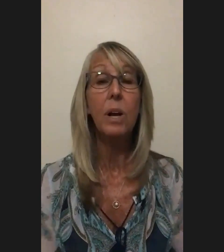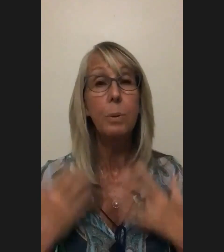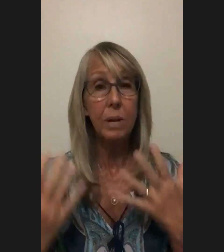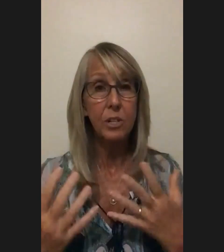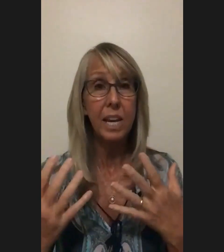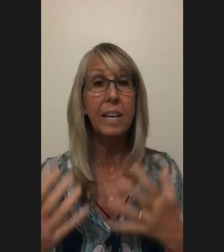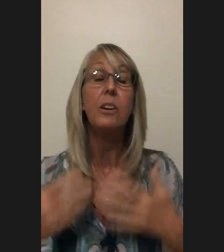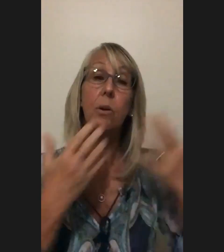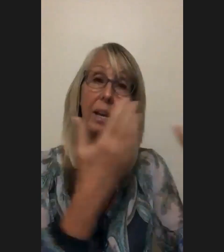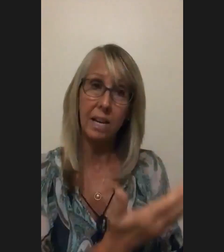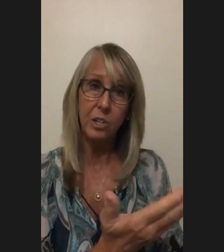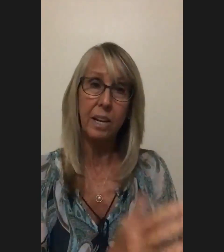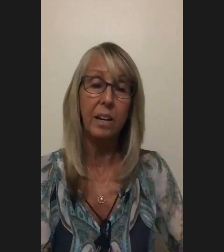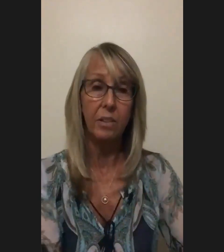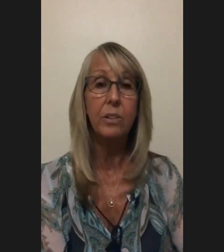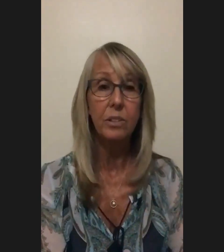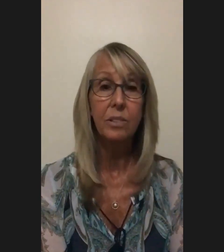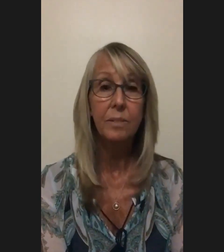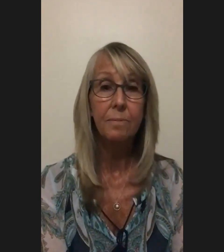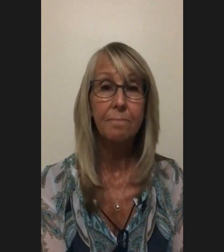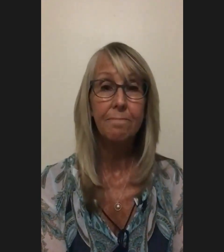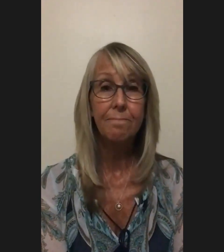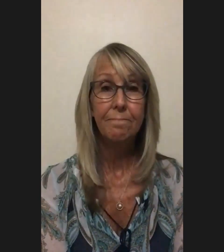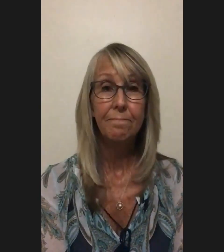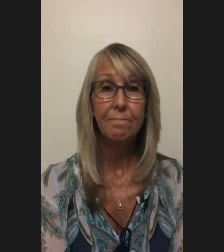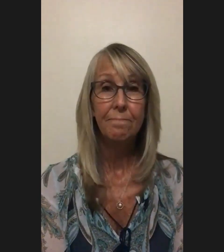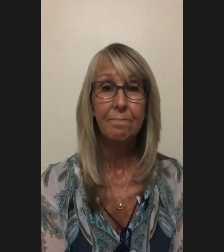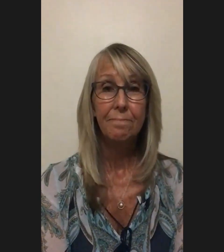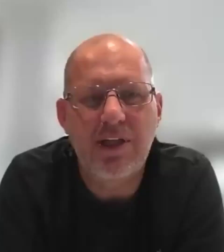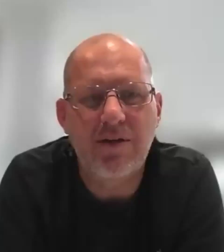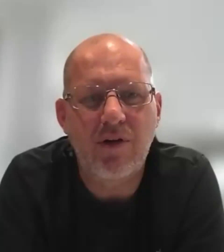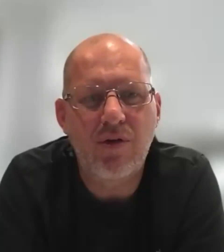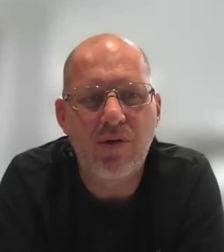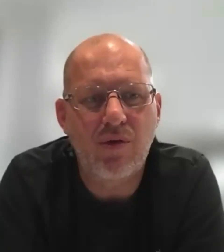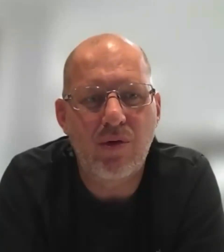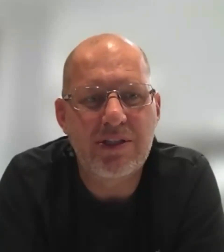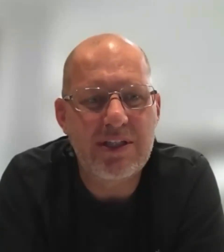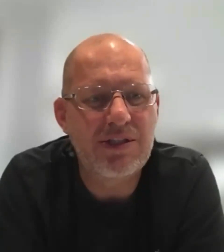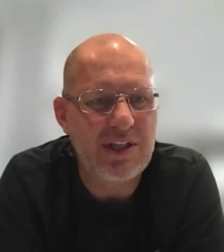That will help you educate and know how to educate others. Ryan: Interesting that of all organizations,